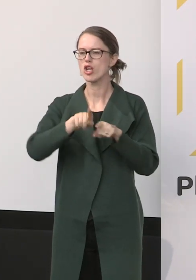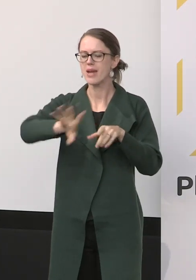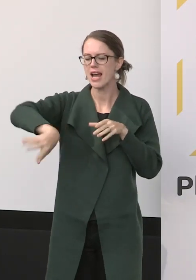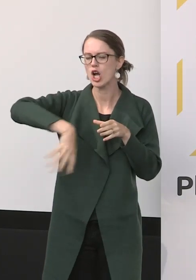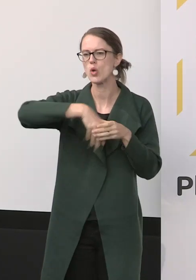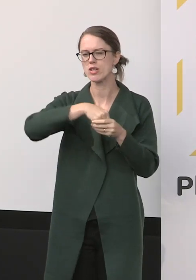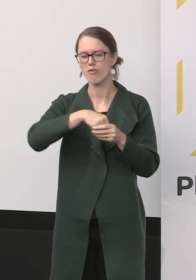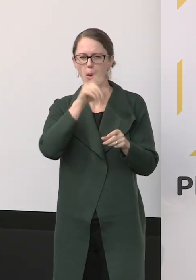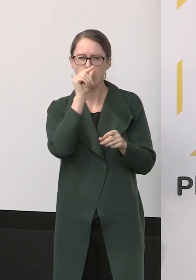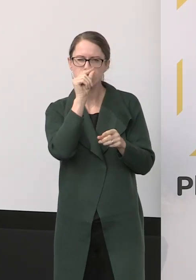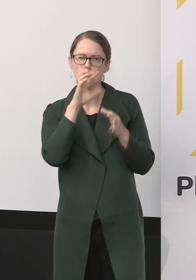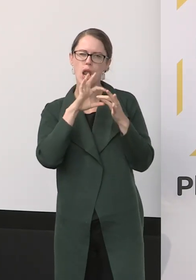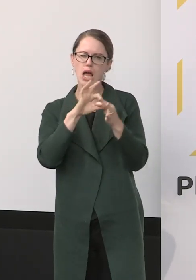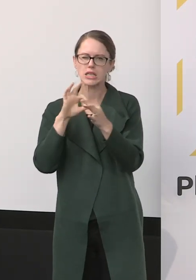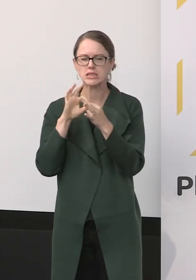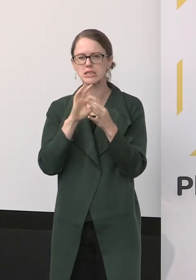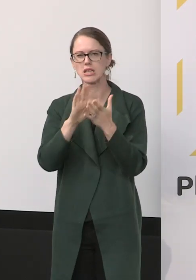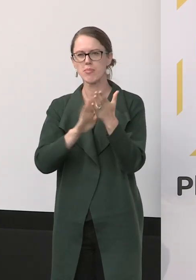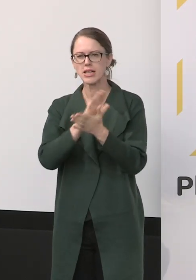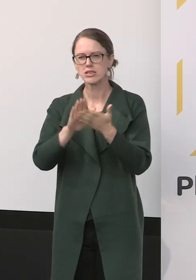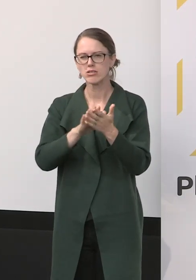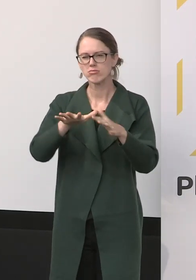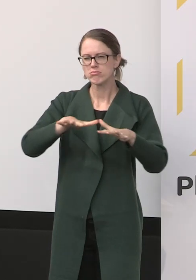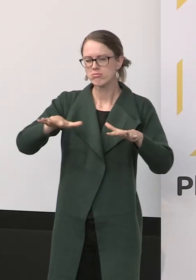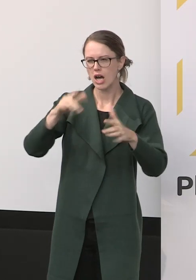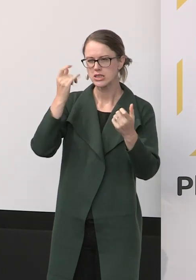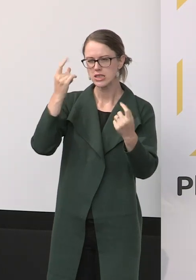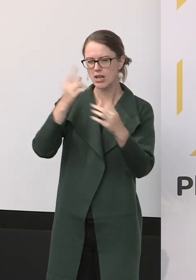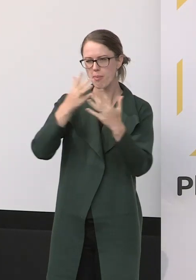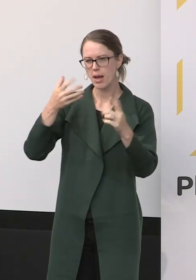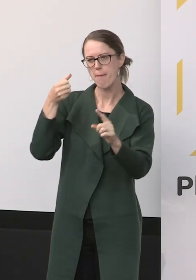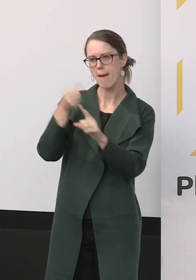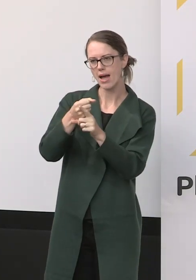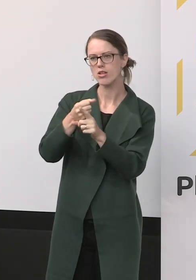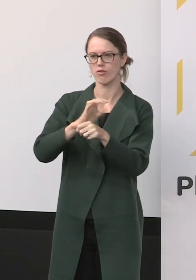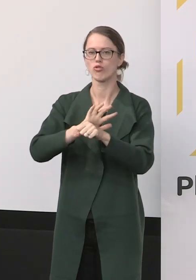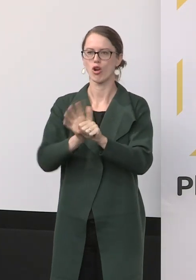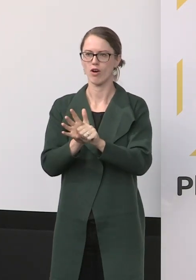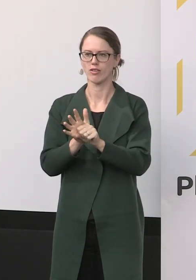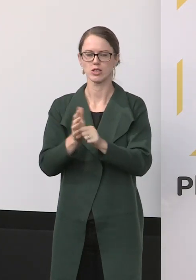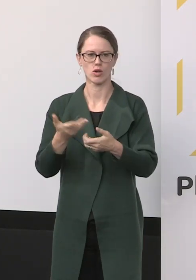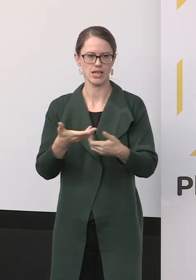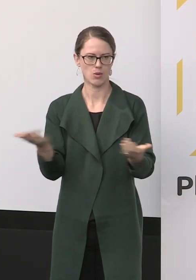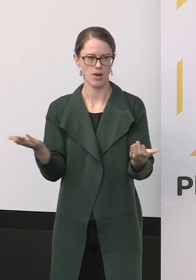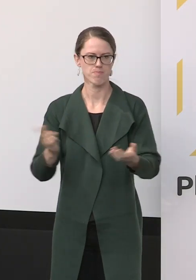tally of COVID-19-related deaths, consistent with our inclusive approach to date, so